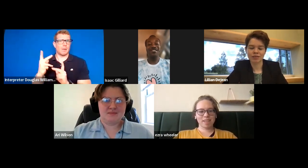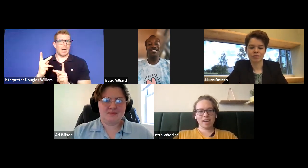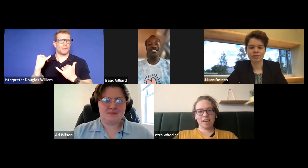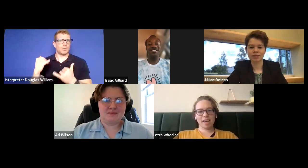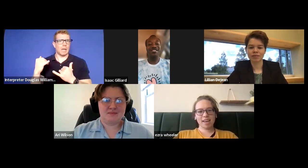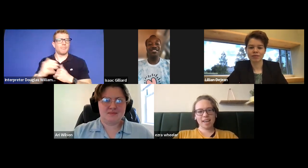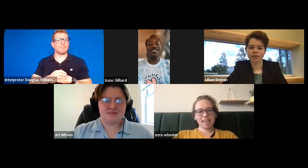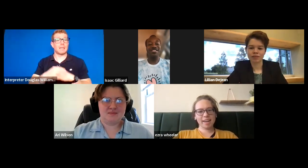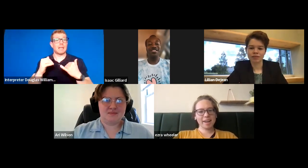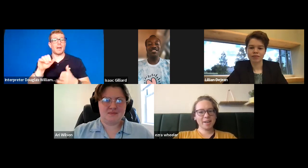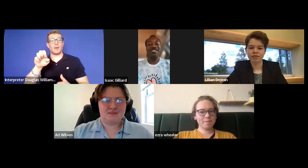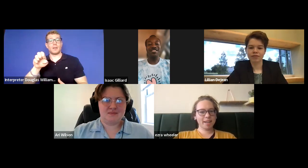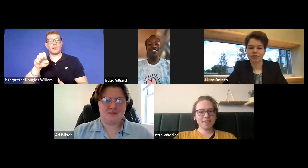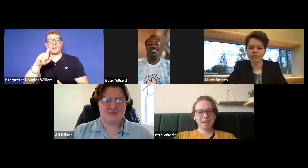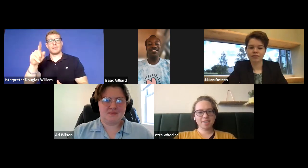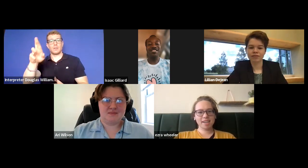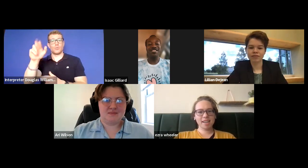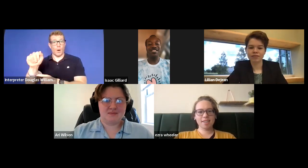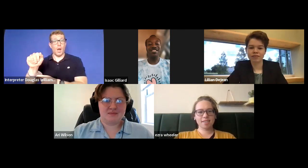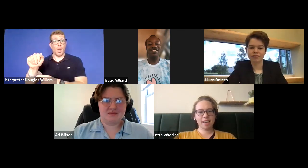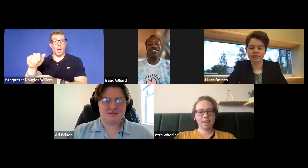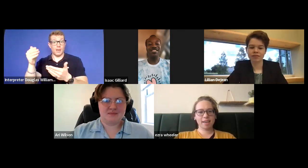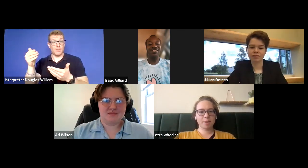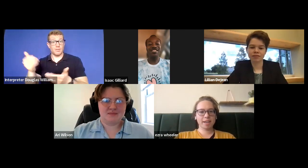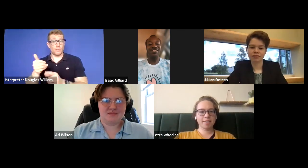Yeah, hey? there, My name is Ezra. I use them pronouns.